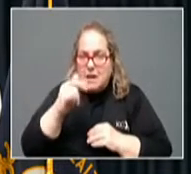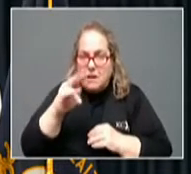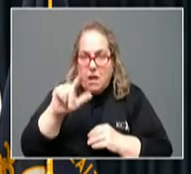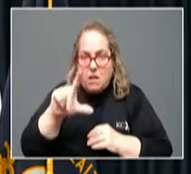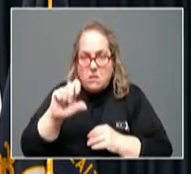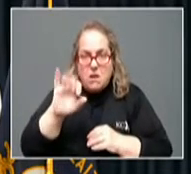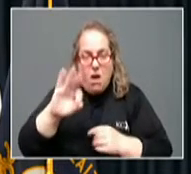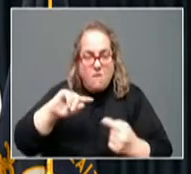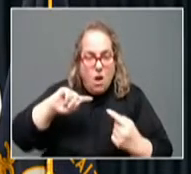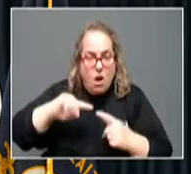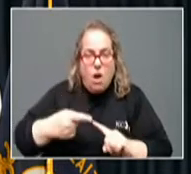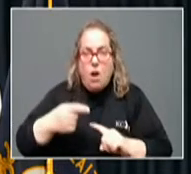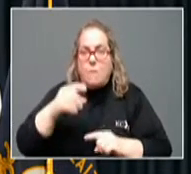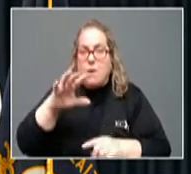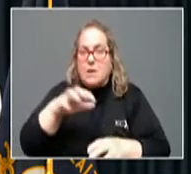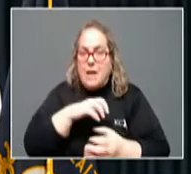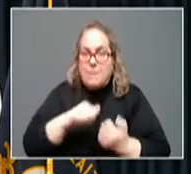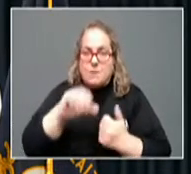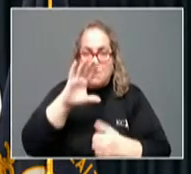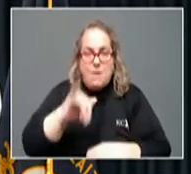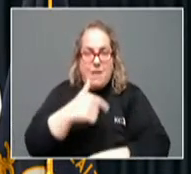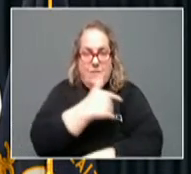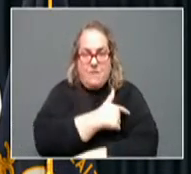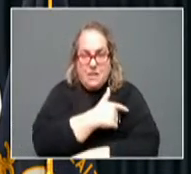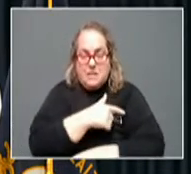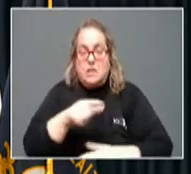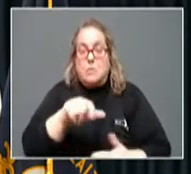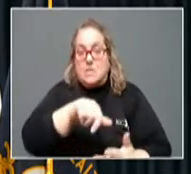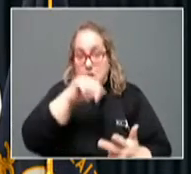vaccines. There was another study in the Journal of the American Medical